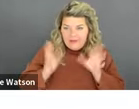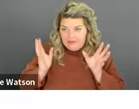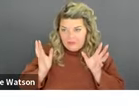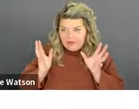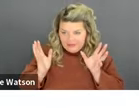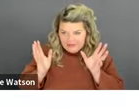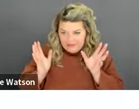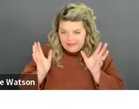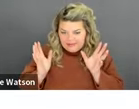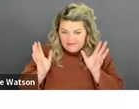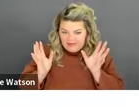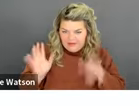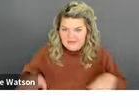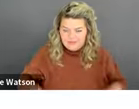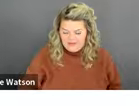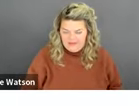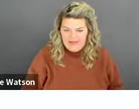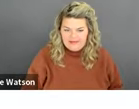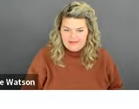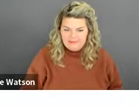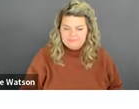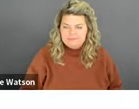So if you wanna refer back to the videos, that's why we added them.